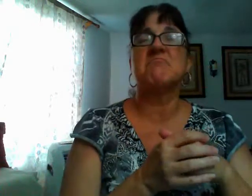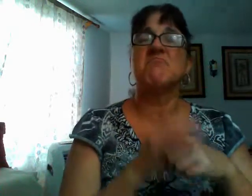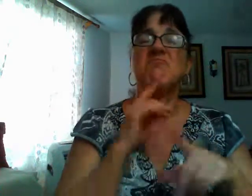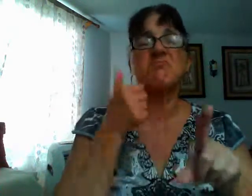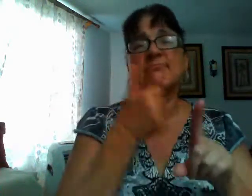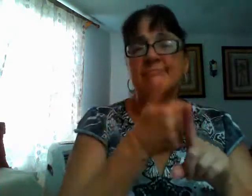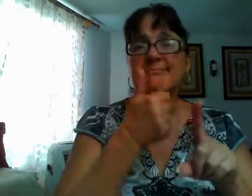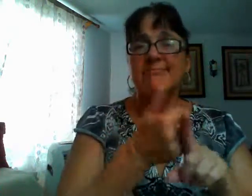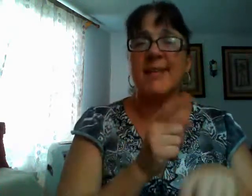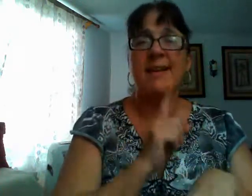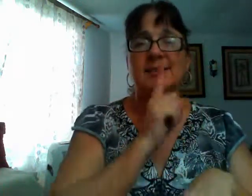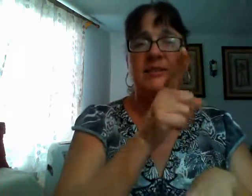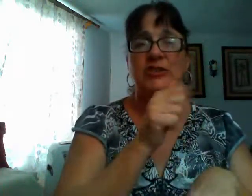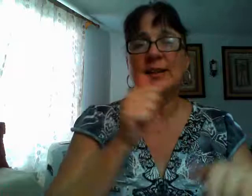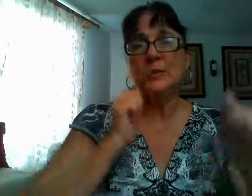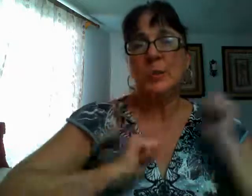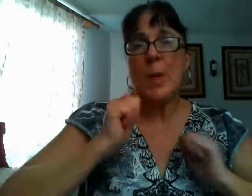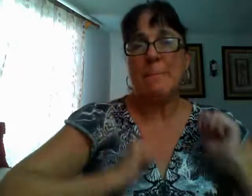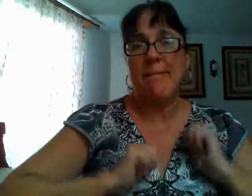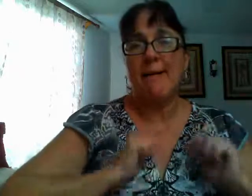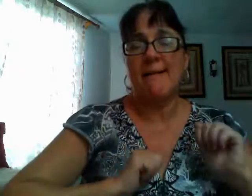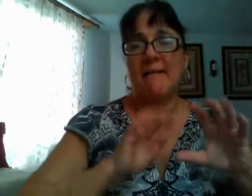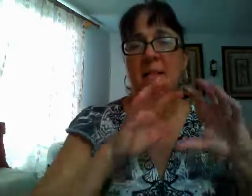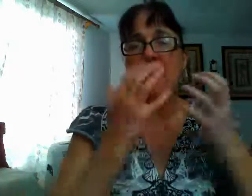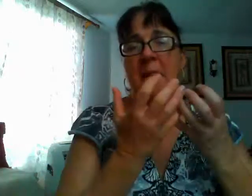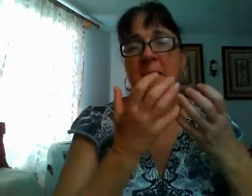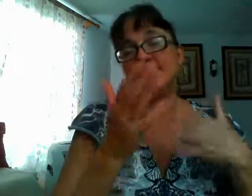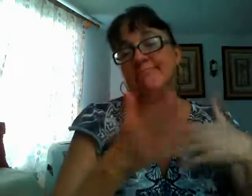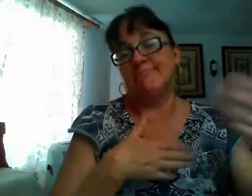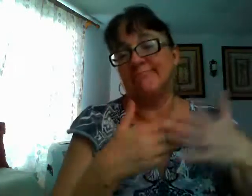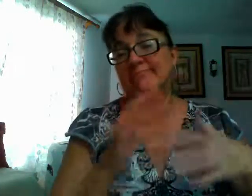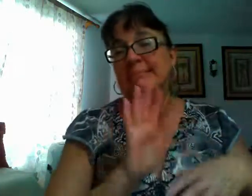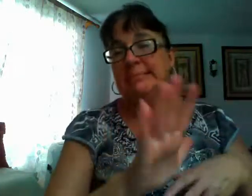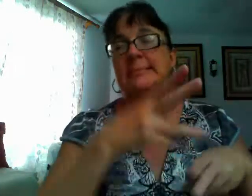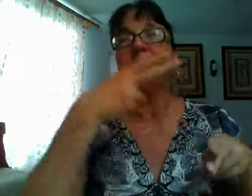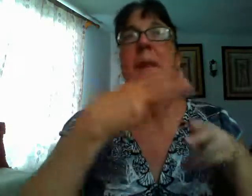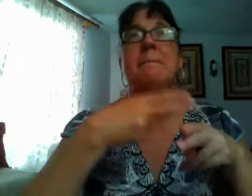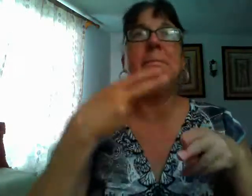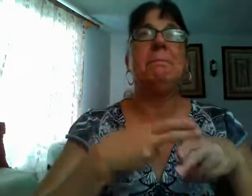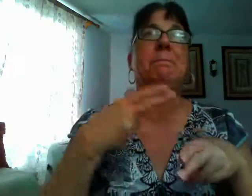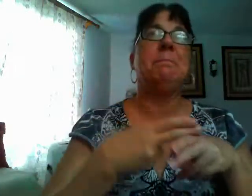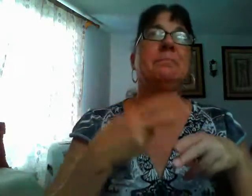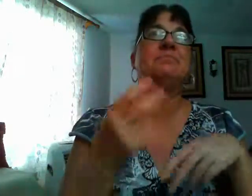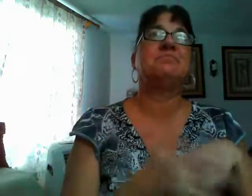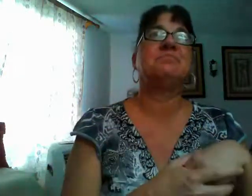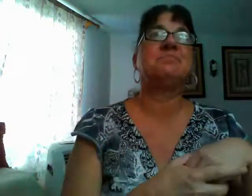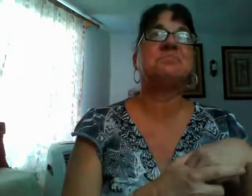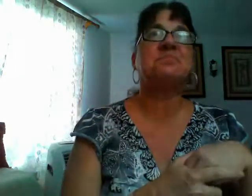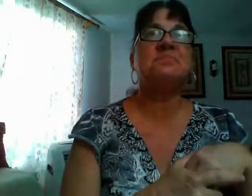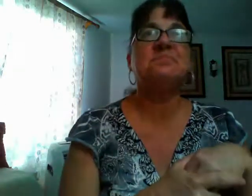It was actually a drama club, despite the name.